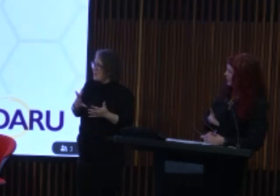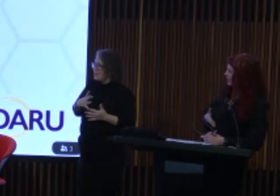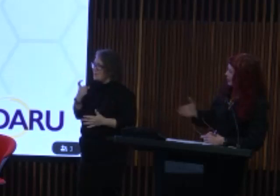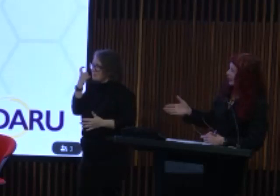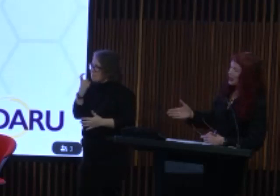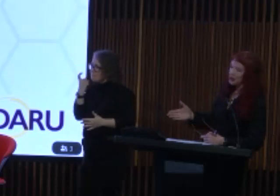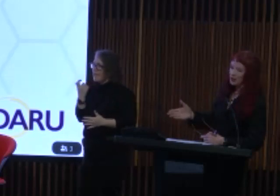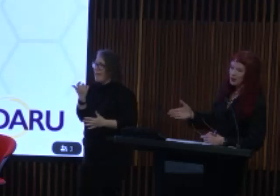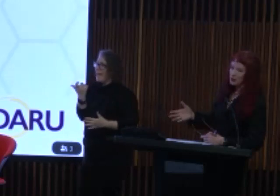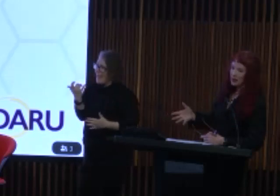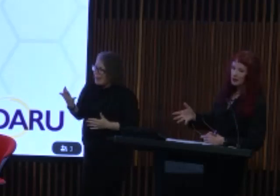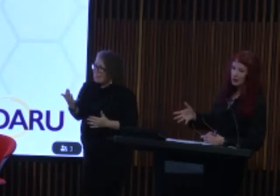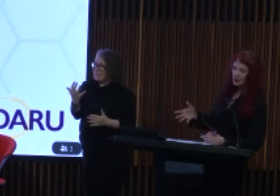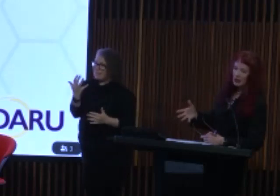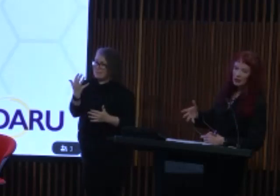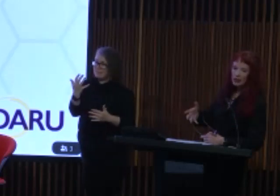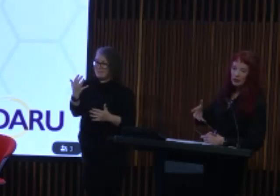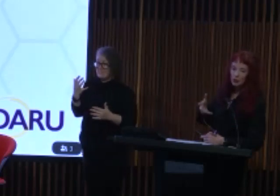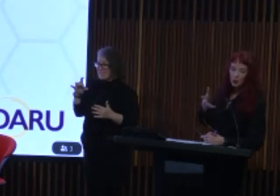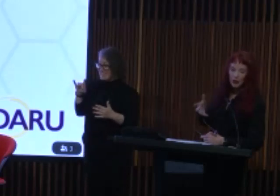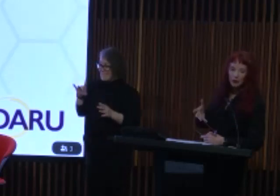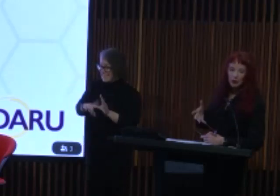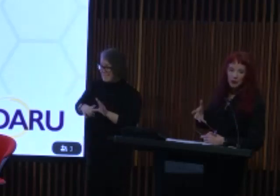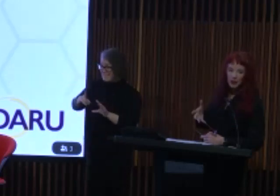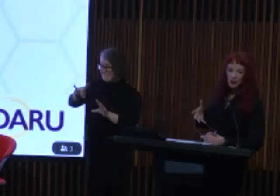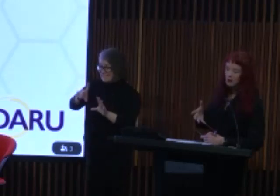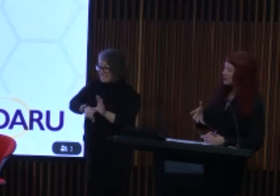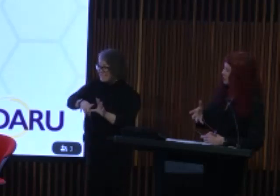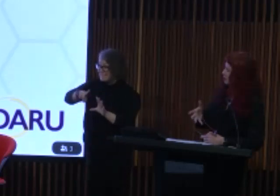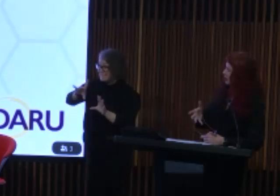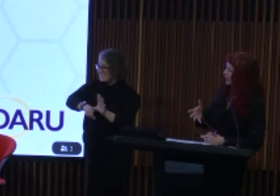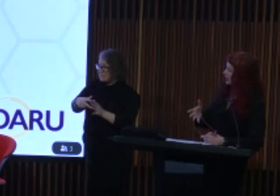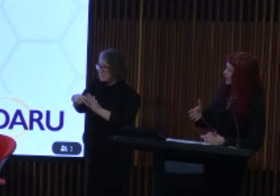many decades you have to wait and when will we be at a conference when we can actually